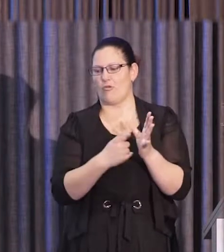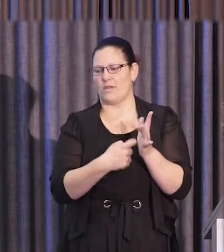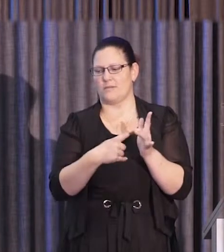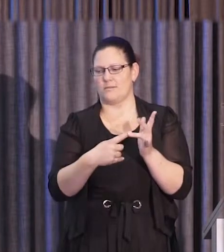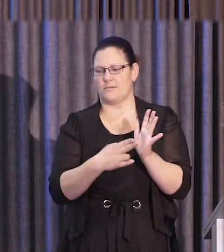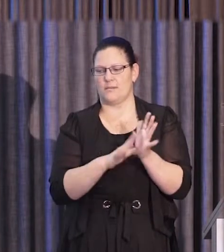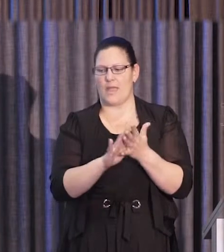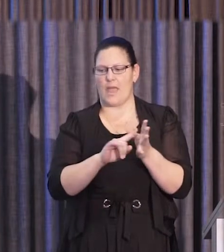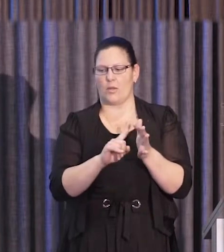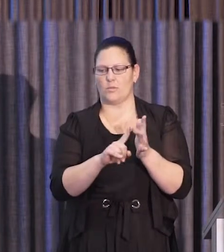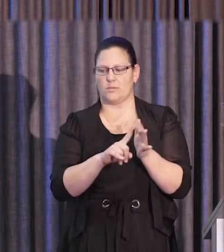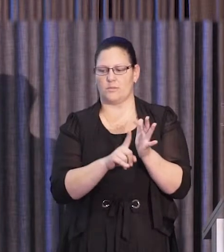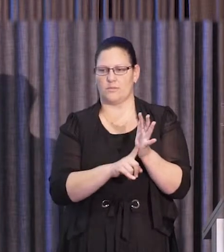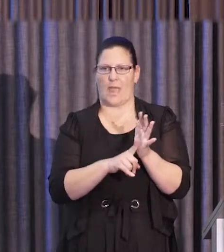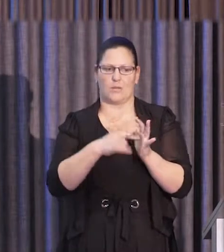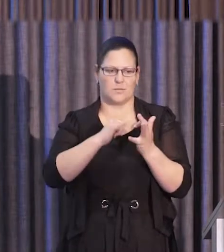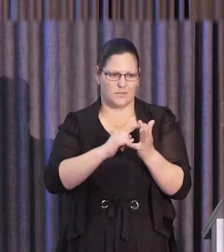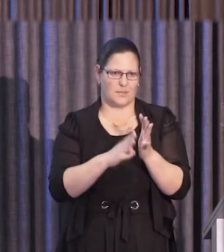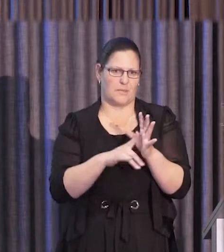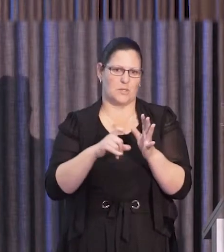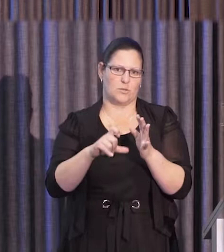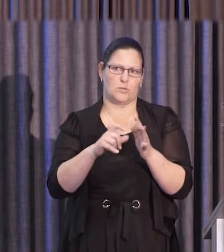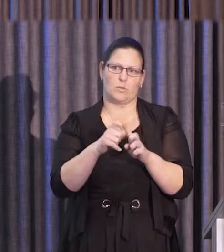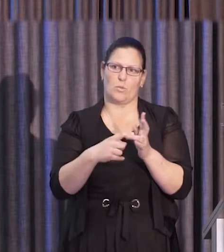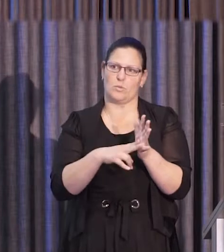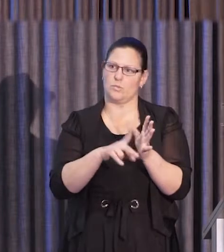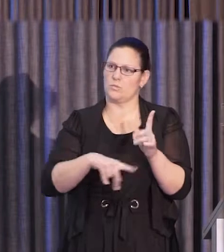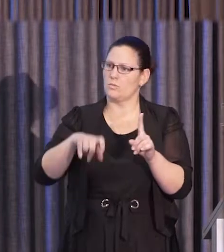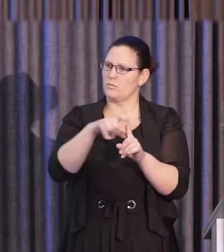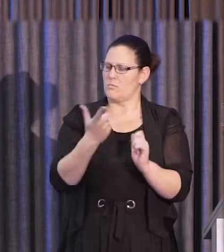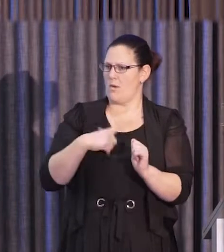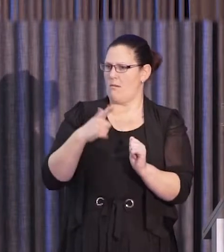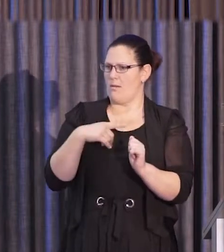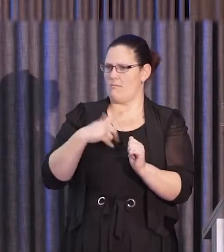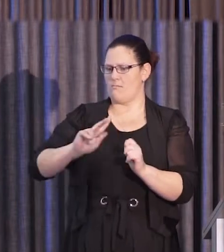the Disability Services Commission will probably continue for another two years as it transitions services